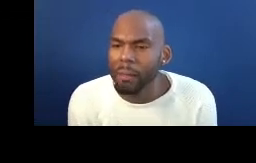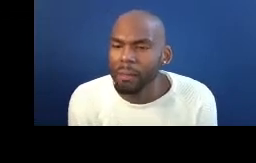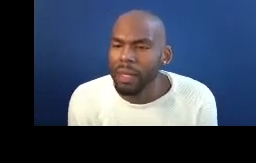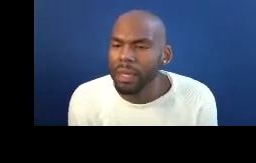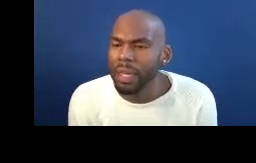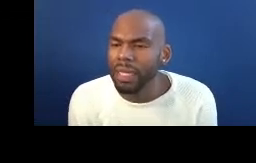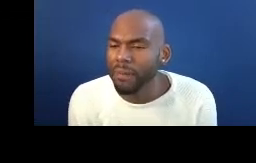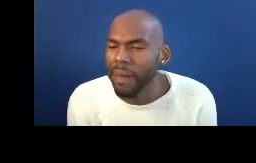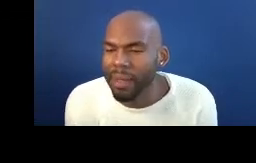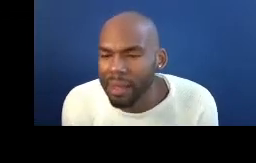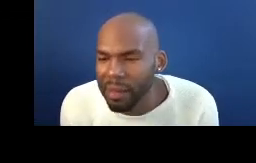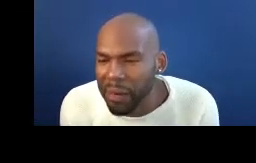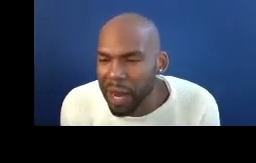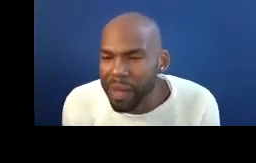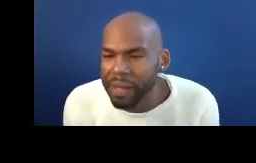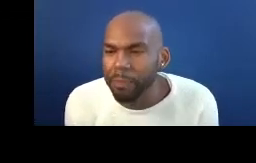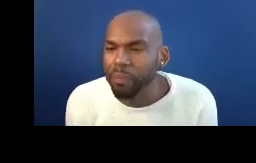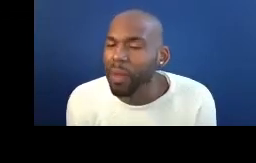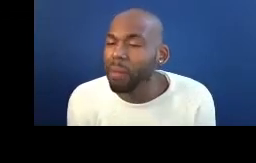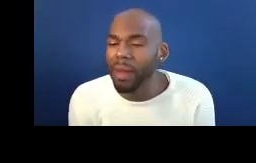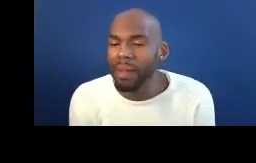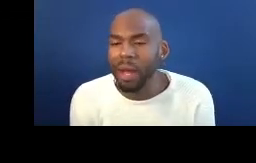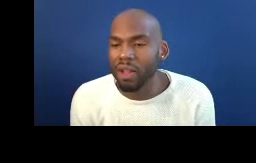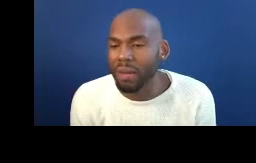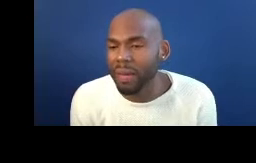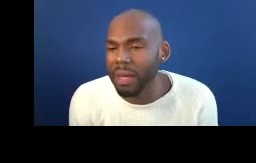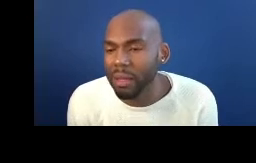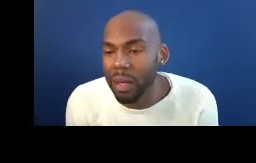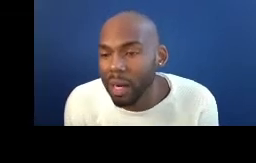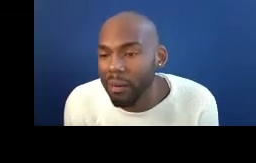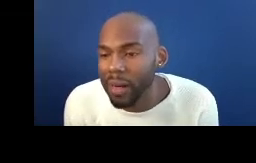and identify these different areas? The methodology of that is unclear right now,